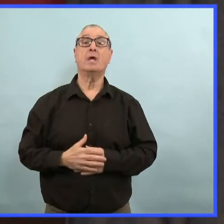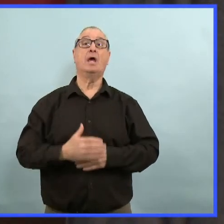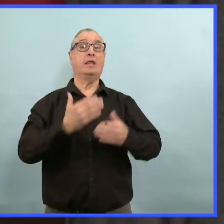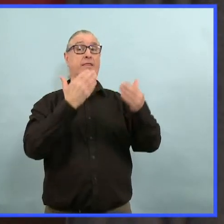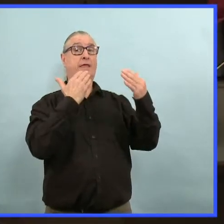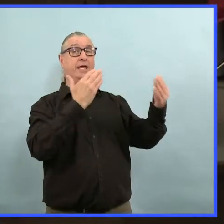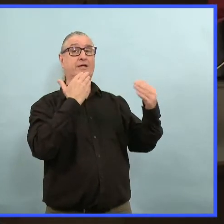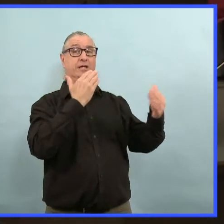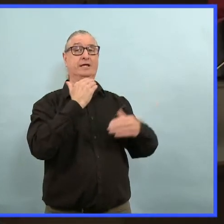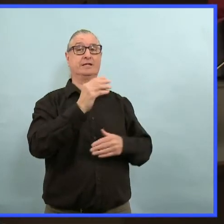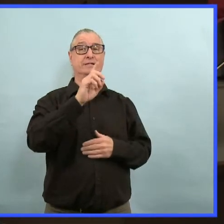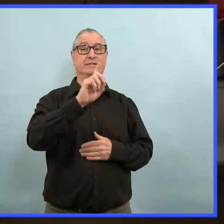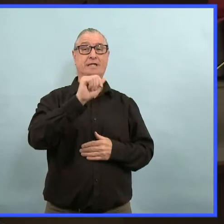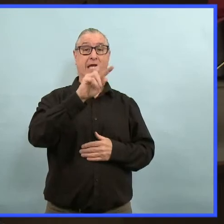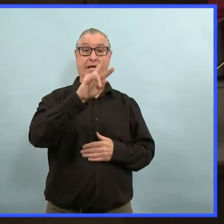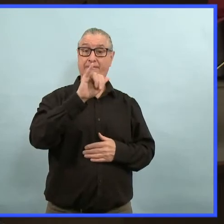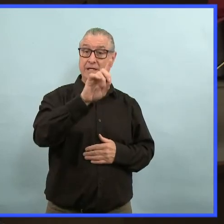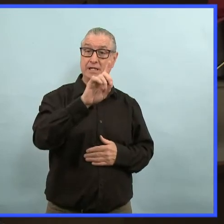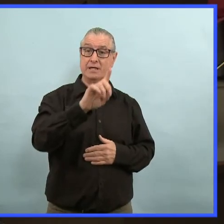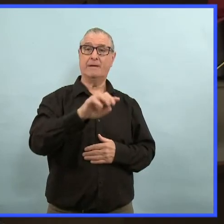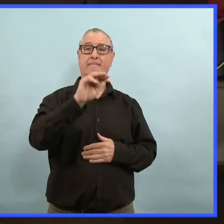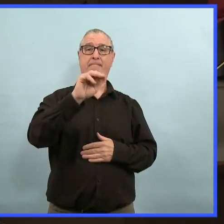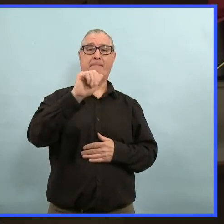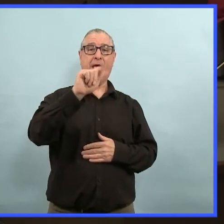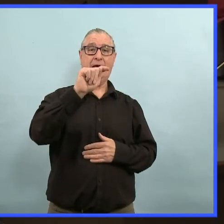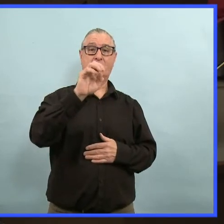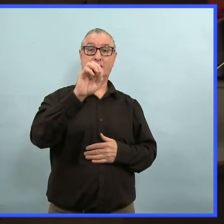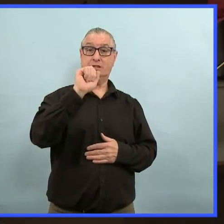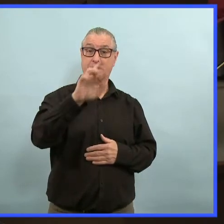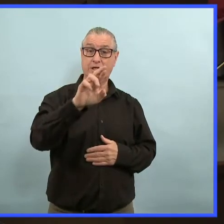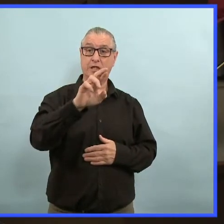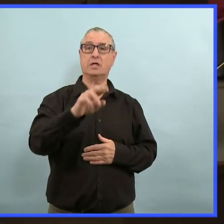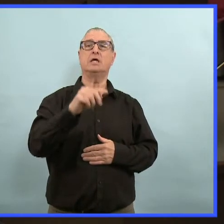the health system co-lead for the unified health sector incident command